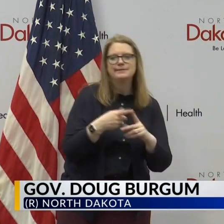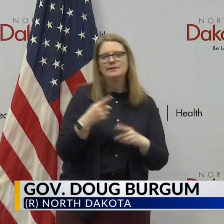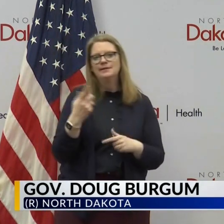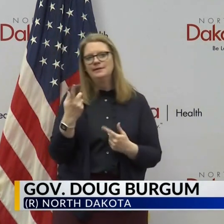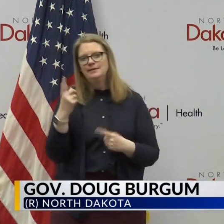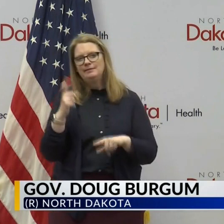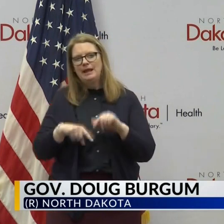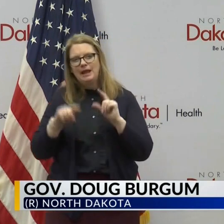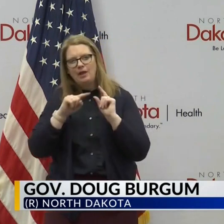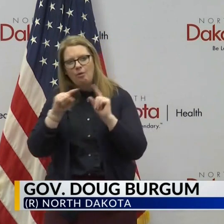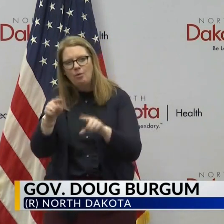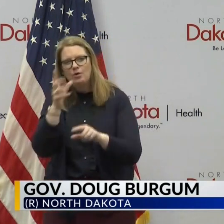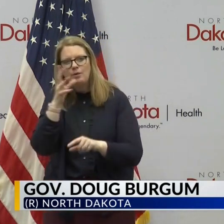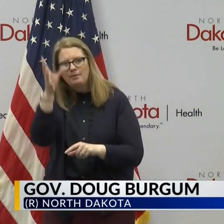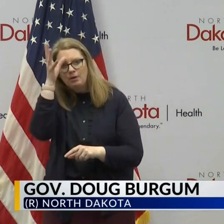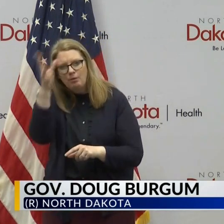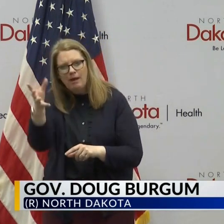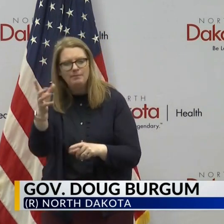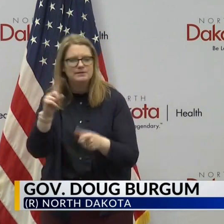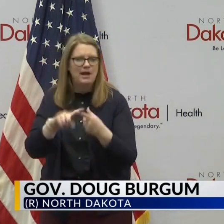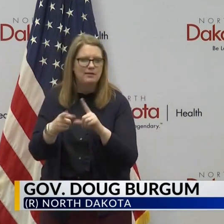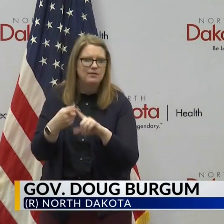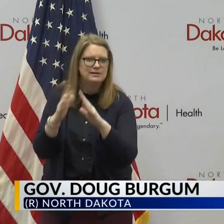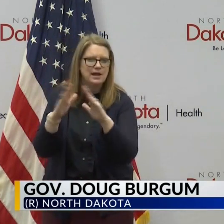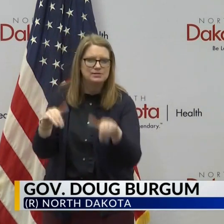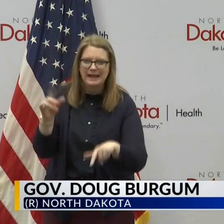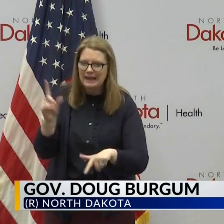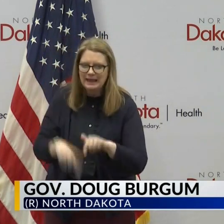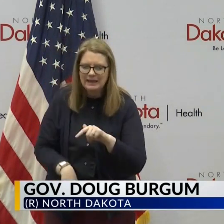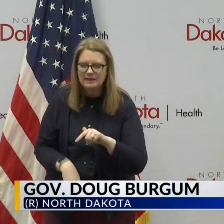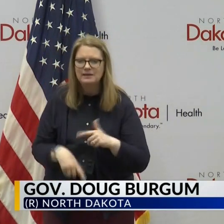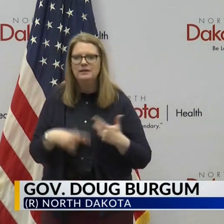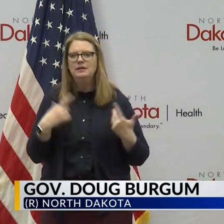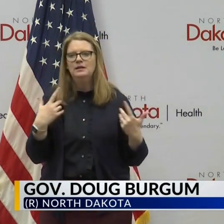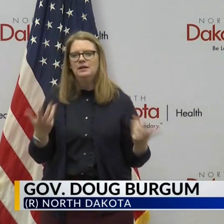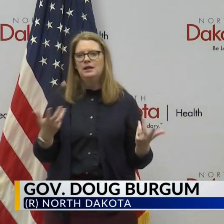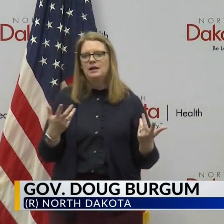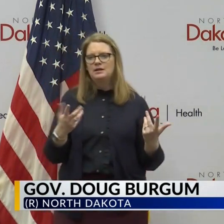HAVE BEEN BROKEN UP, KIDS ARE OUT OF SCHOOL, THEY'RE NOT WITH